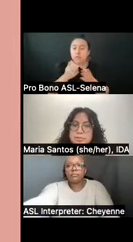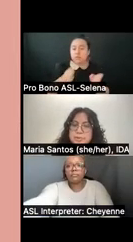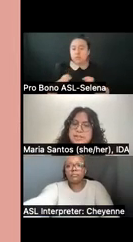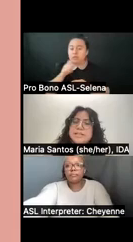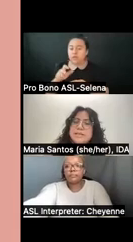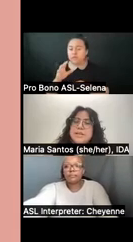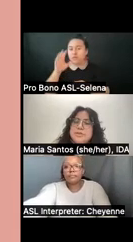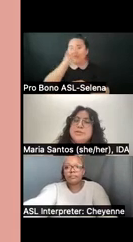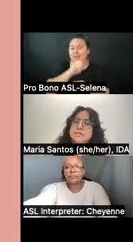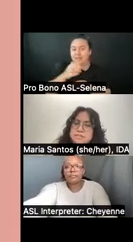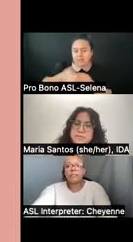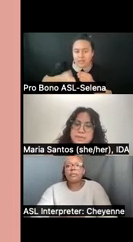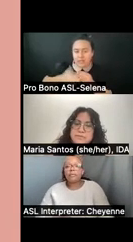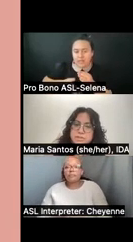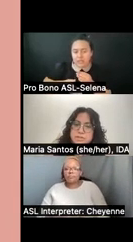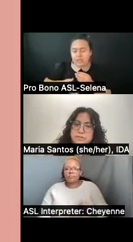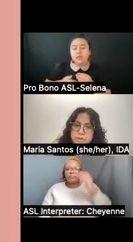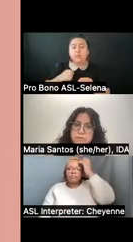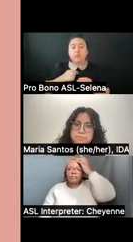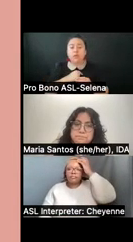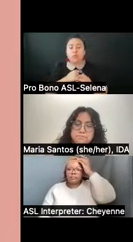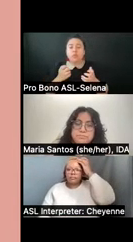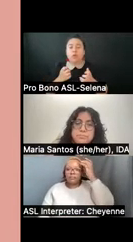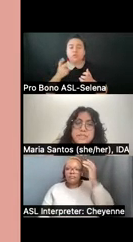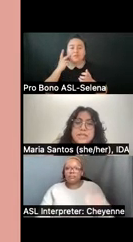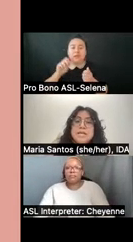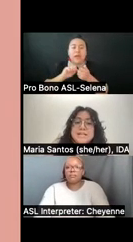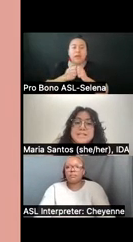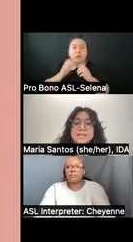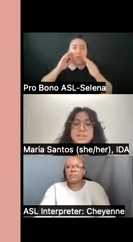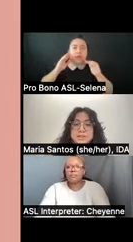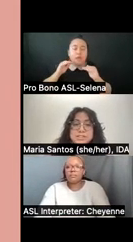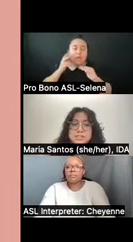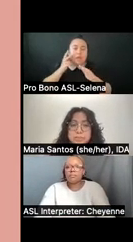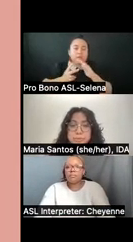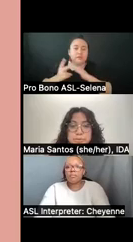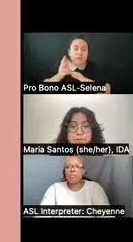You don't have to guess the ending but we would like to hear how you intend to finish.